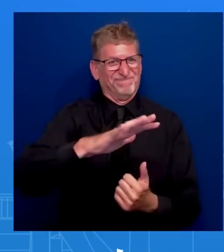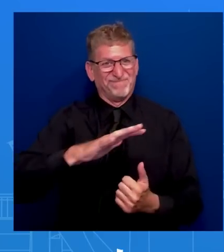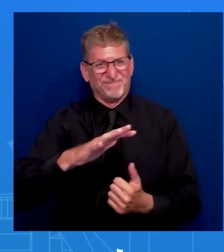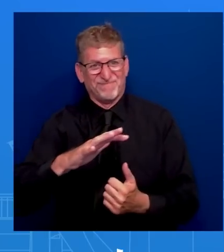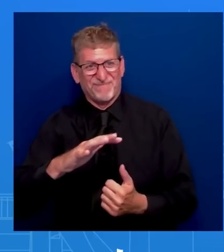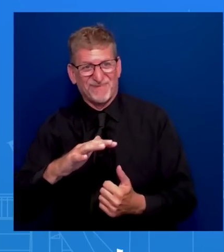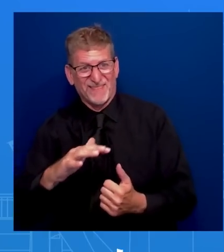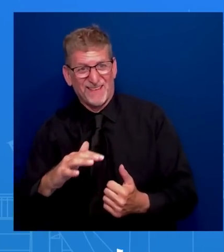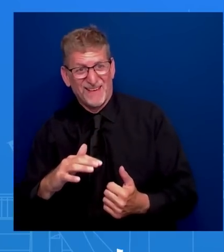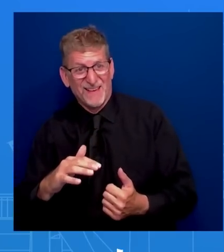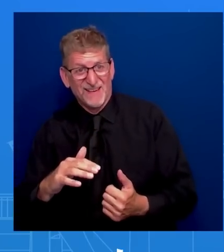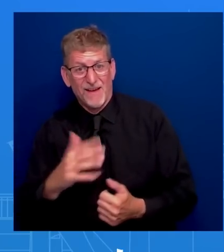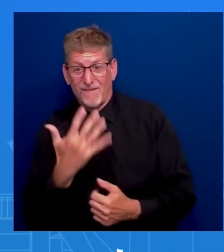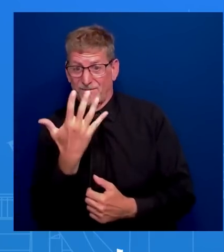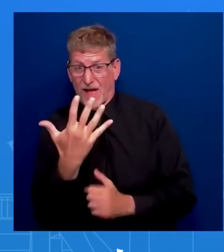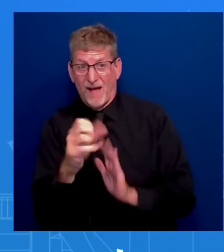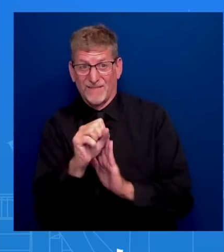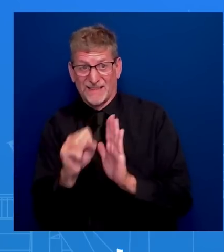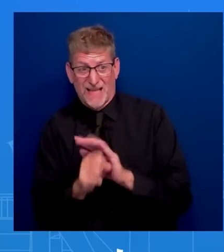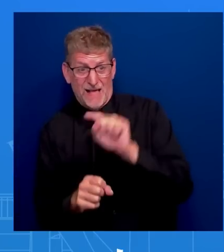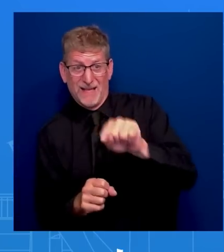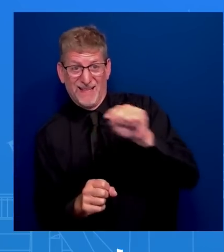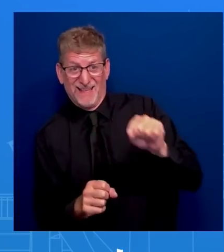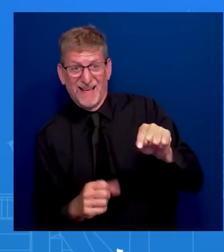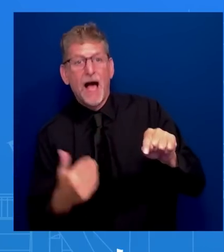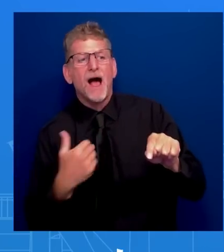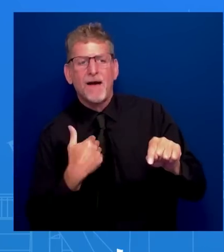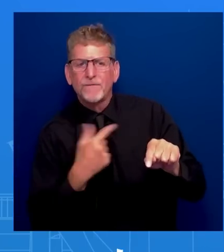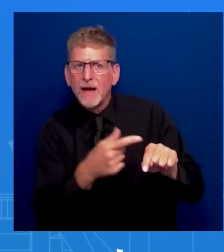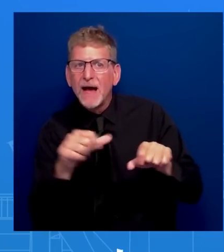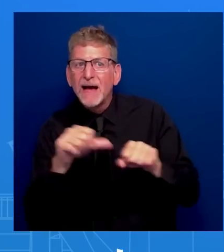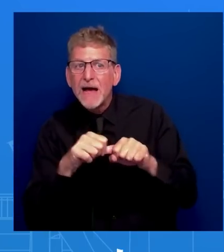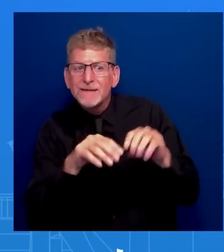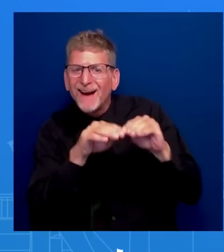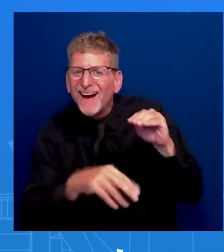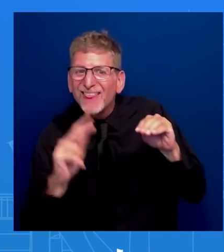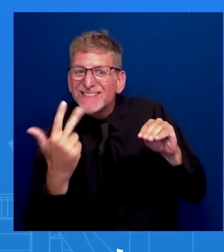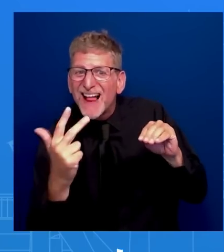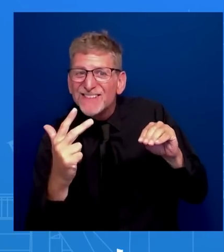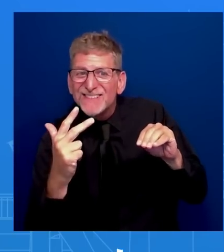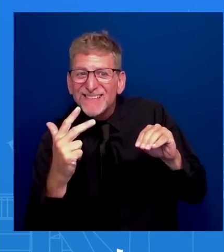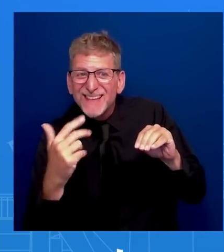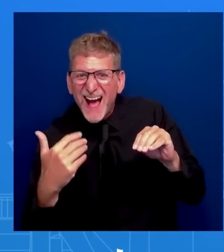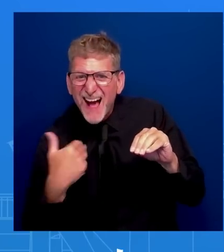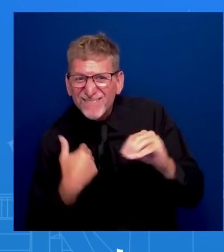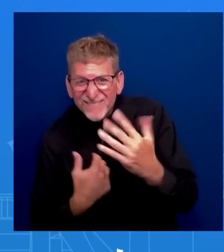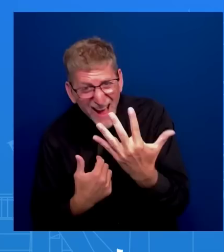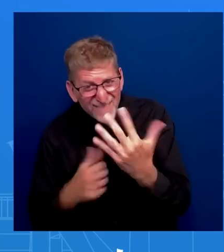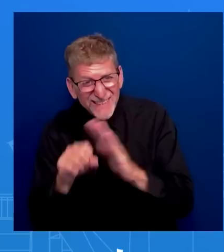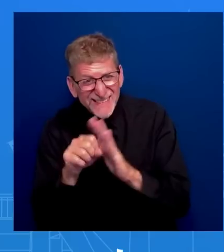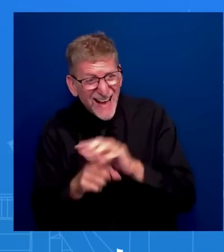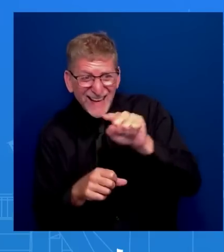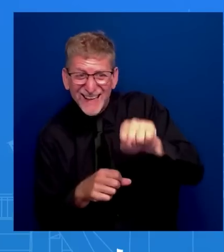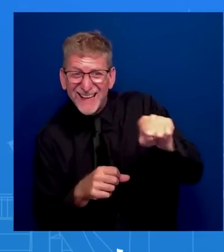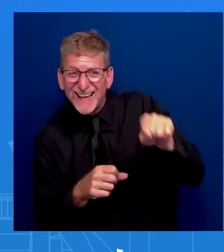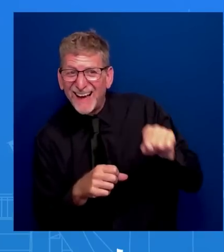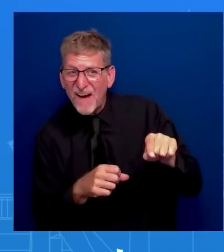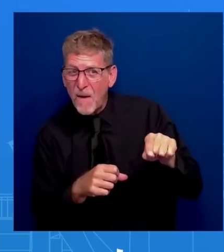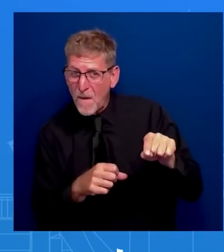99 cents per gallon from at least one gas station. President Biden promised he would address